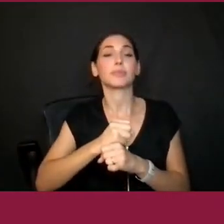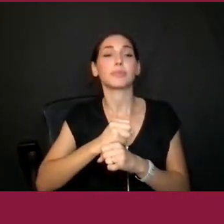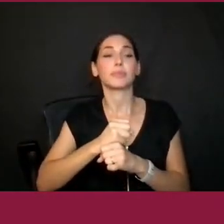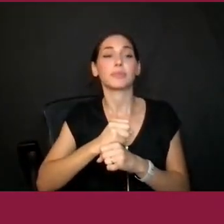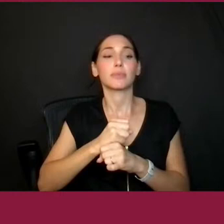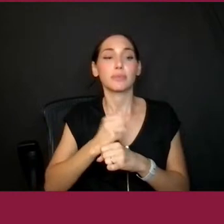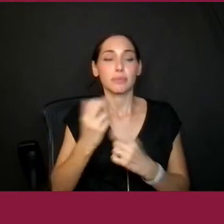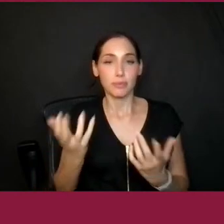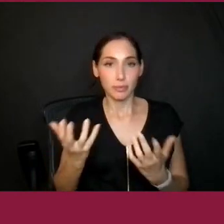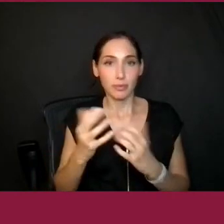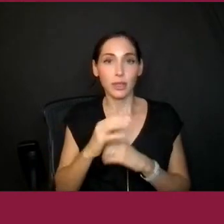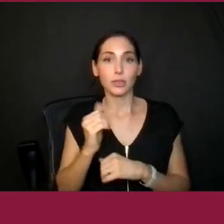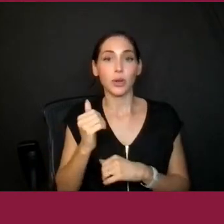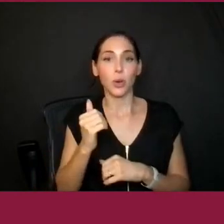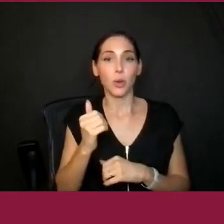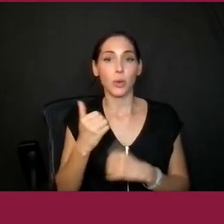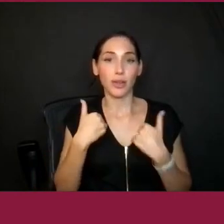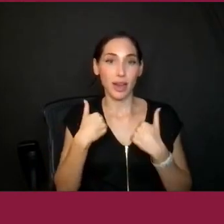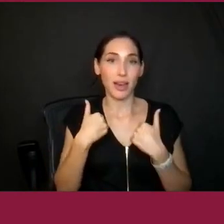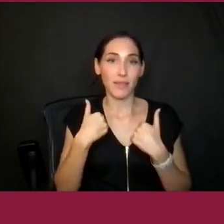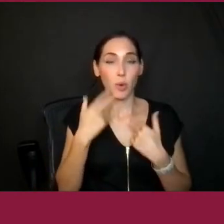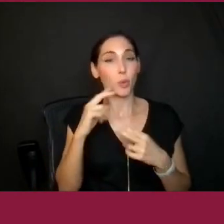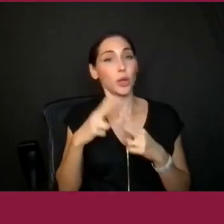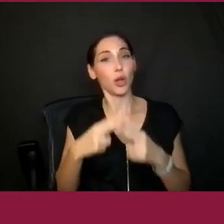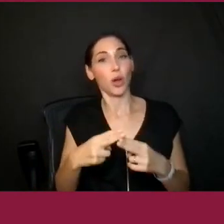So there was what we call an accounting